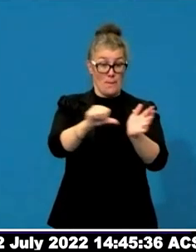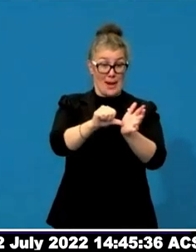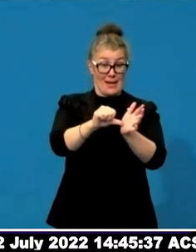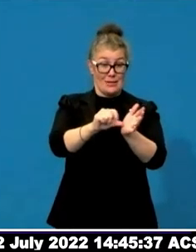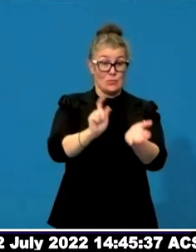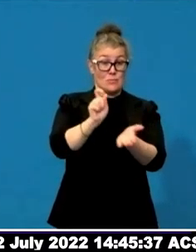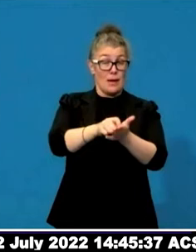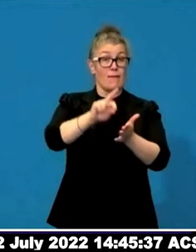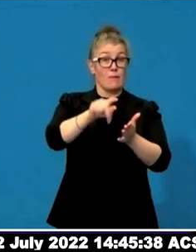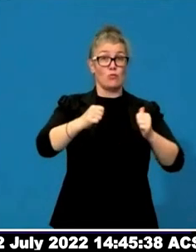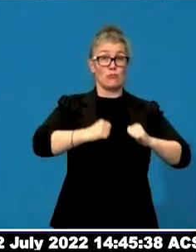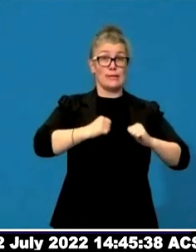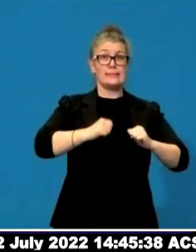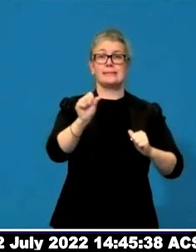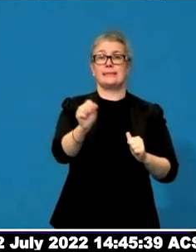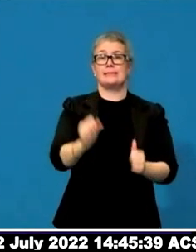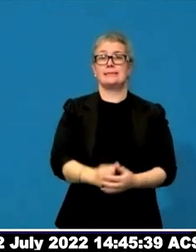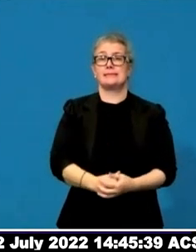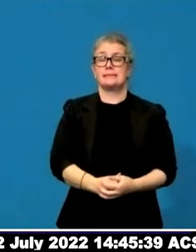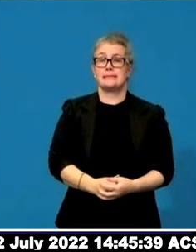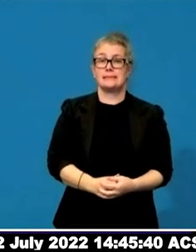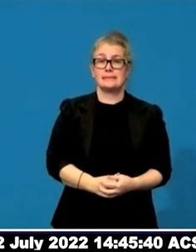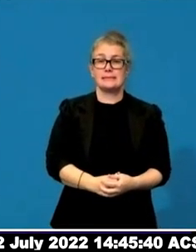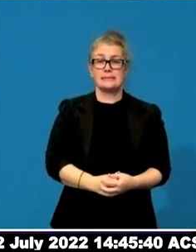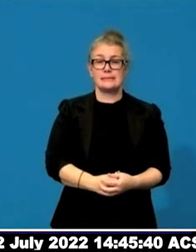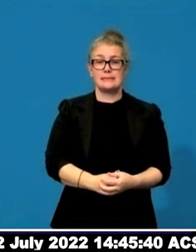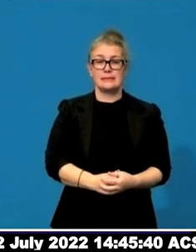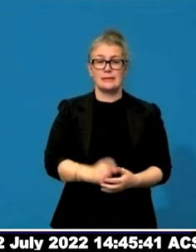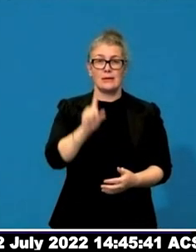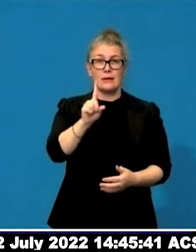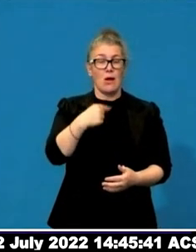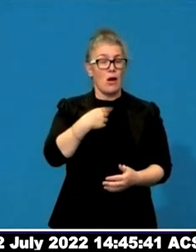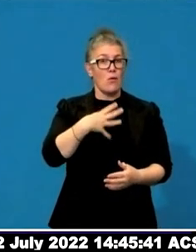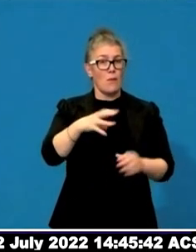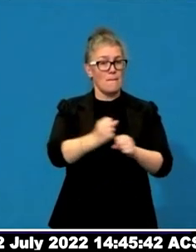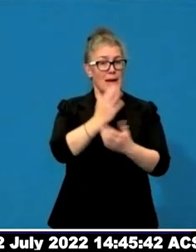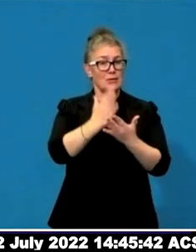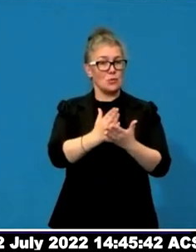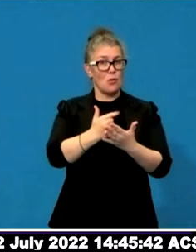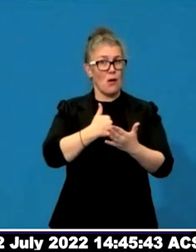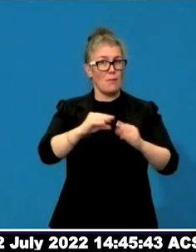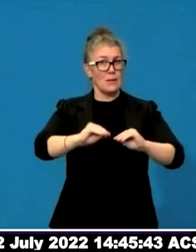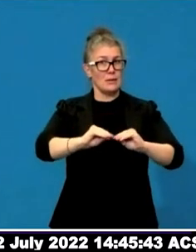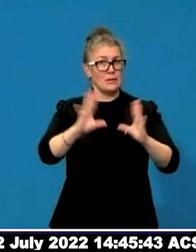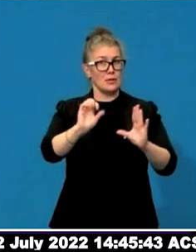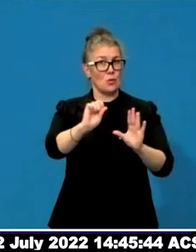Absolutely. Sorry, hang on one sec. I just want to make sure that I've heard your question correctly.